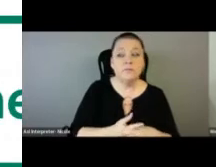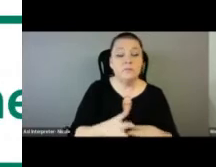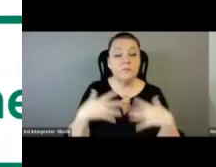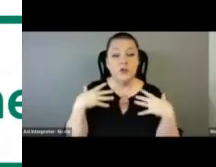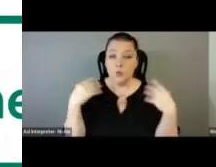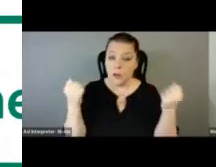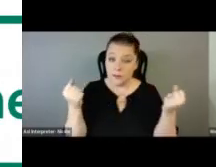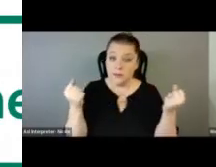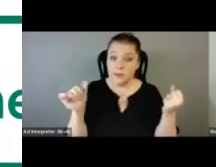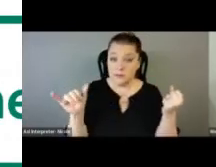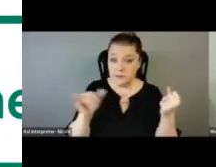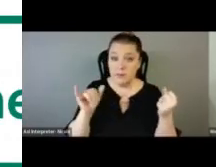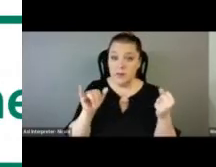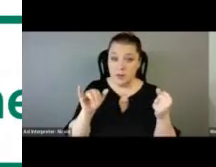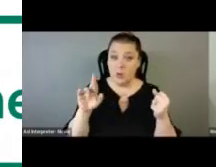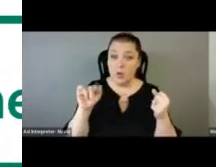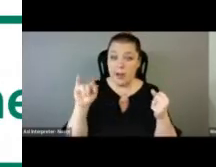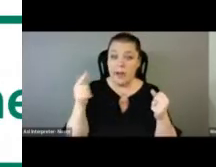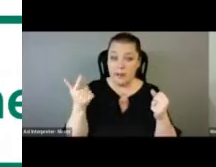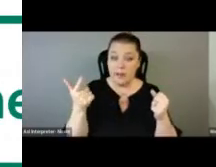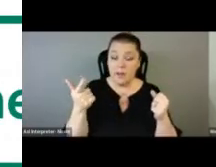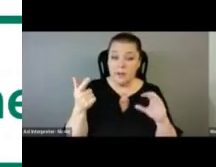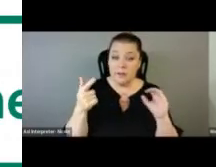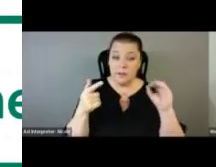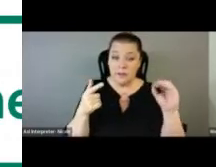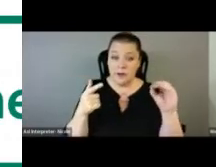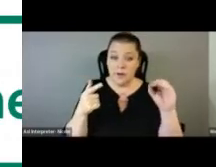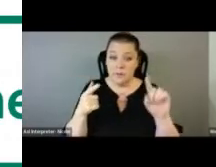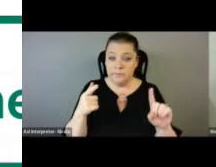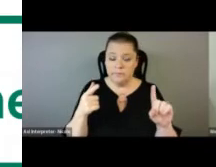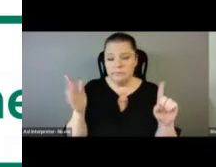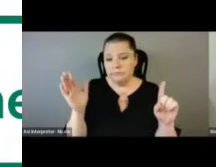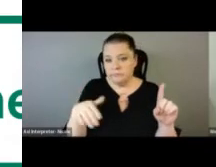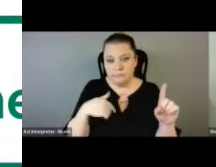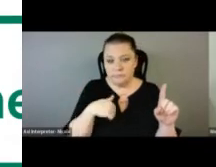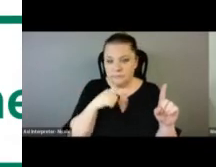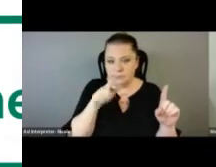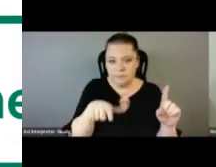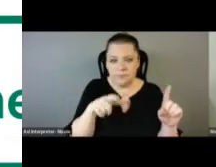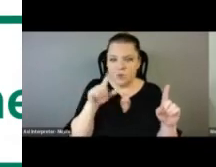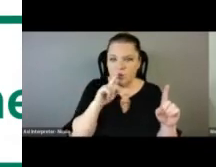very similar rating system. So zero, and one, we don't have to do anything with these. These